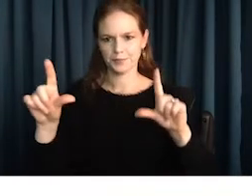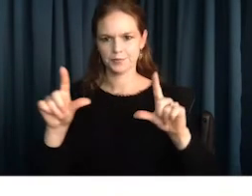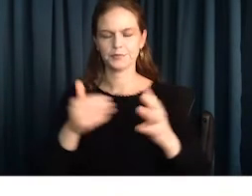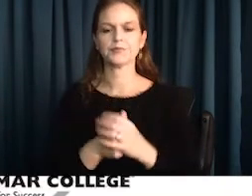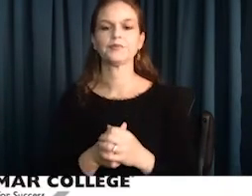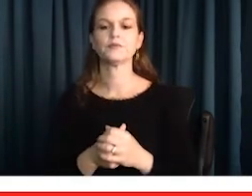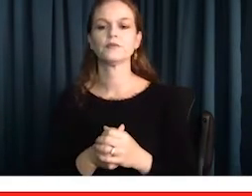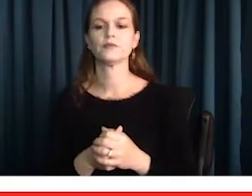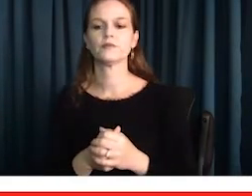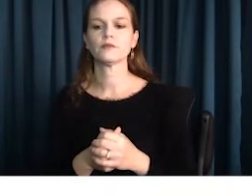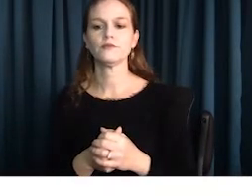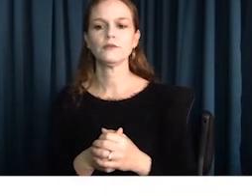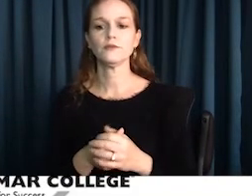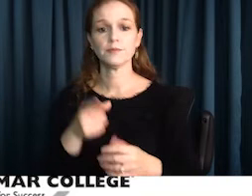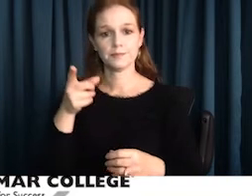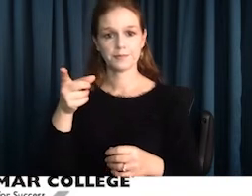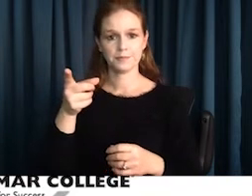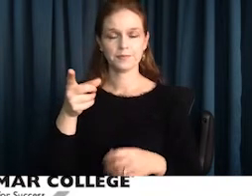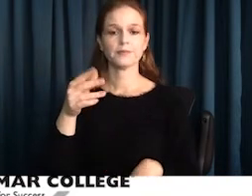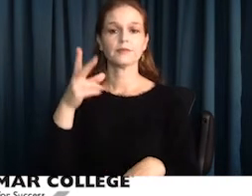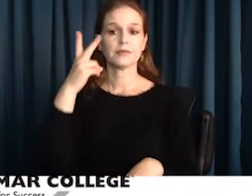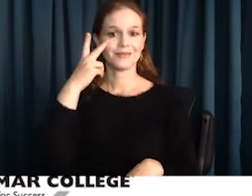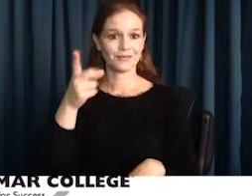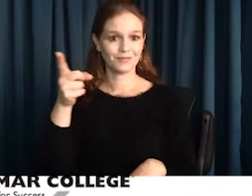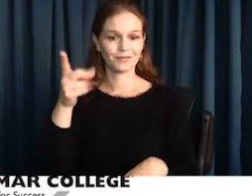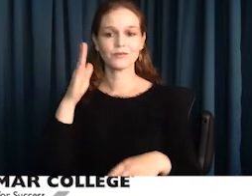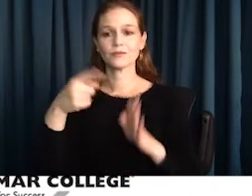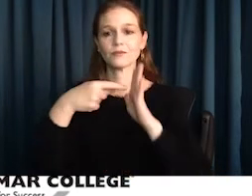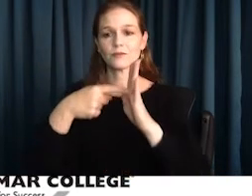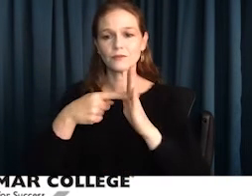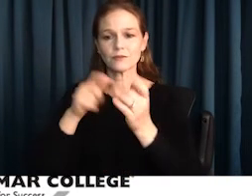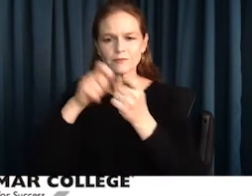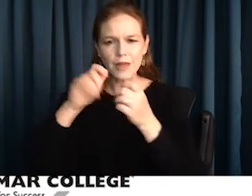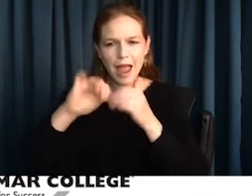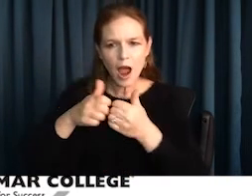Once you get to this page, it will show you the steps to apply for services.